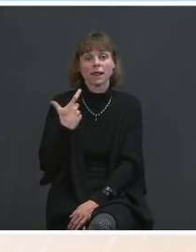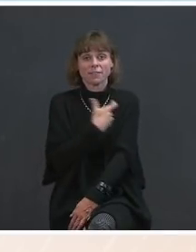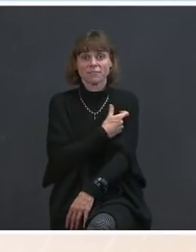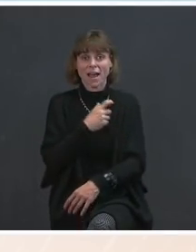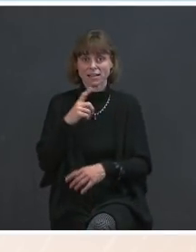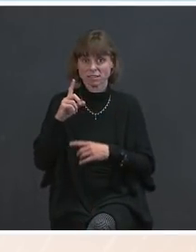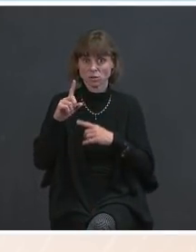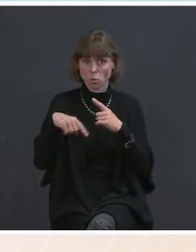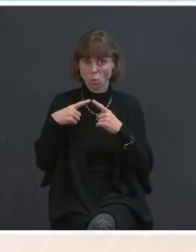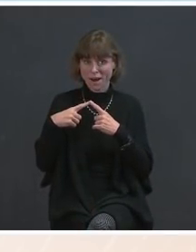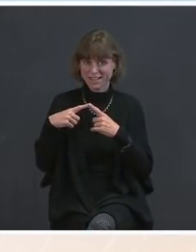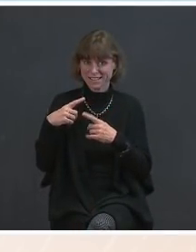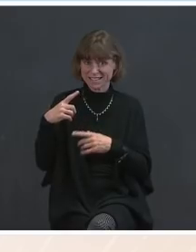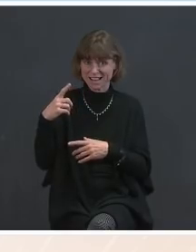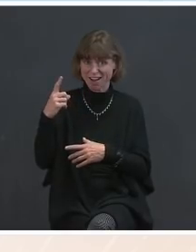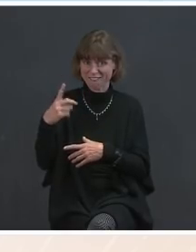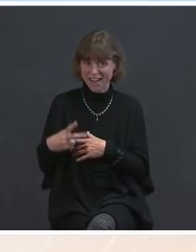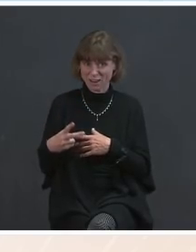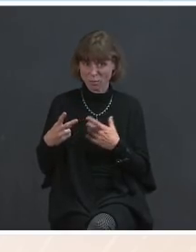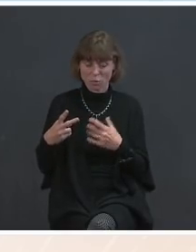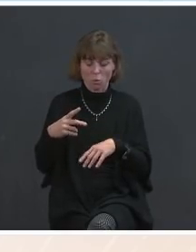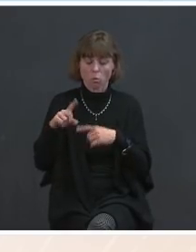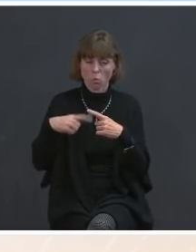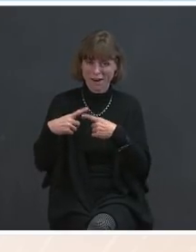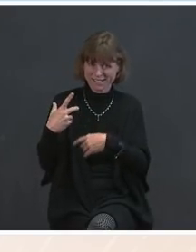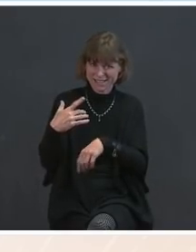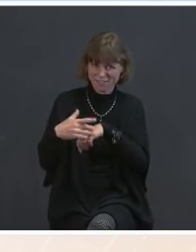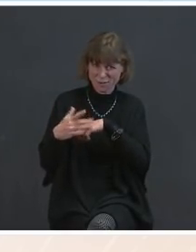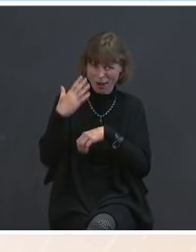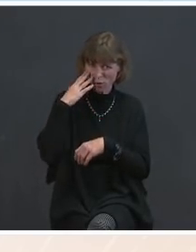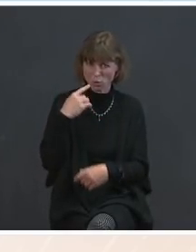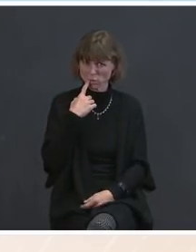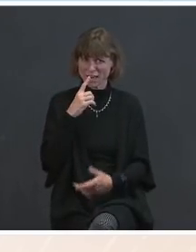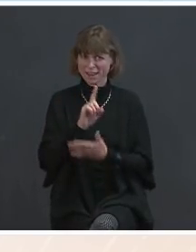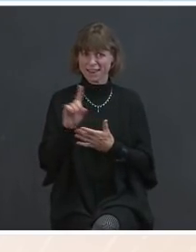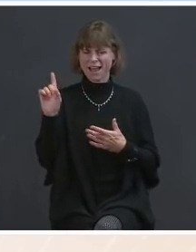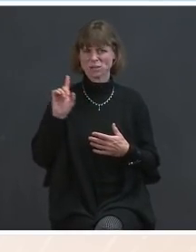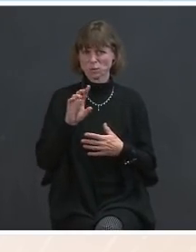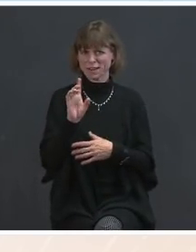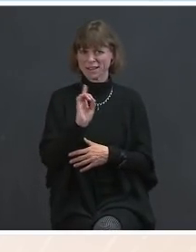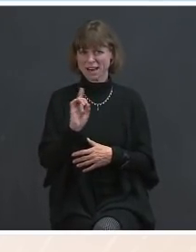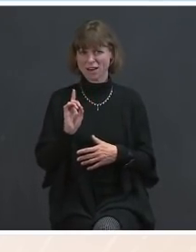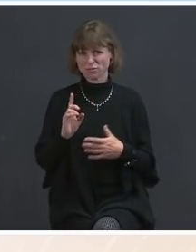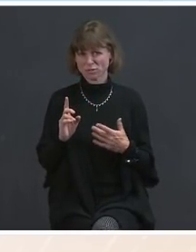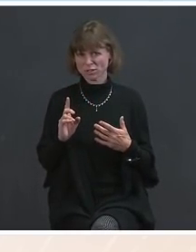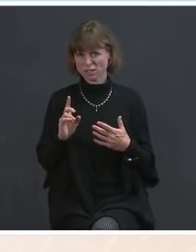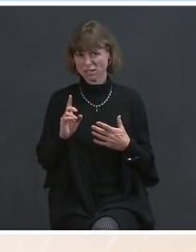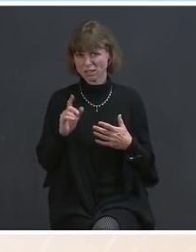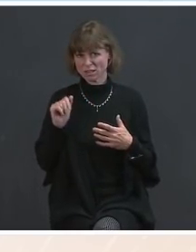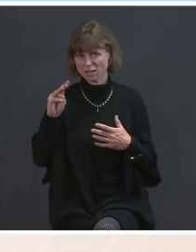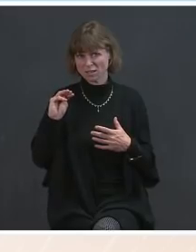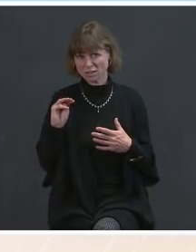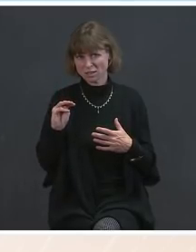And I know that last week you said that the Democratic administration might not always be the best messenger to communicate to everyone,